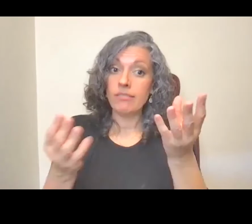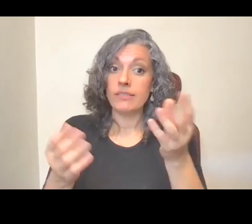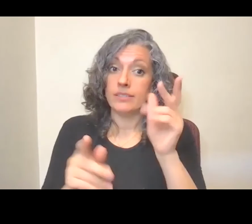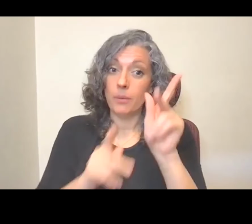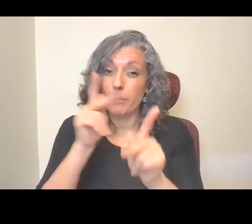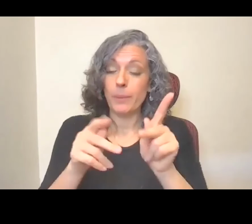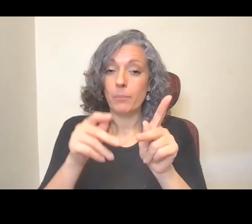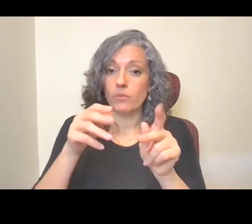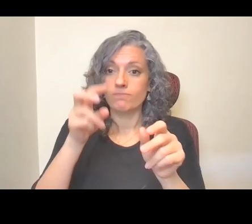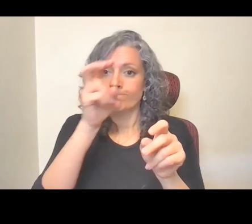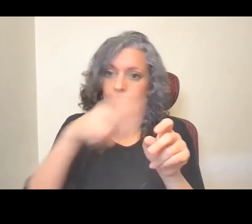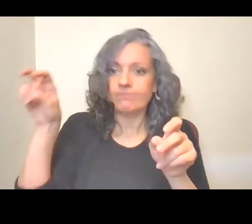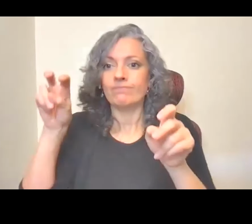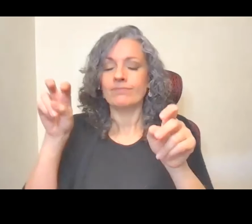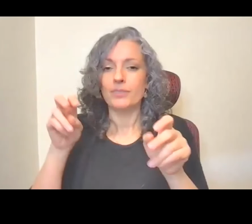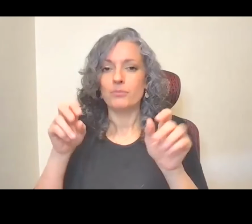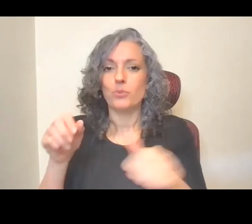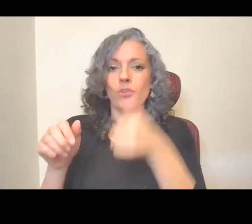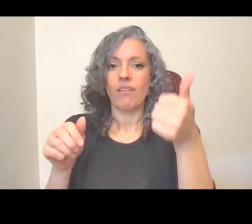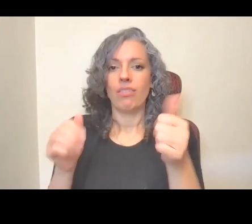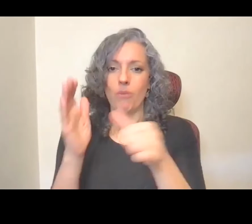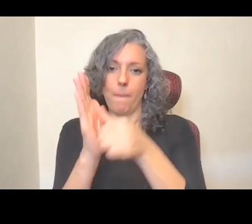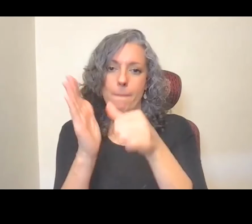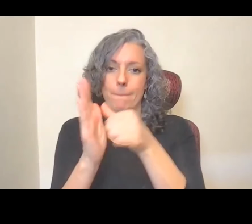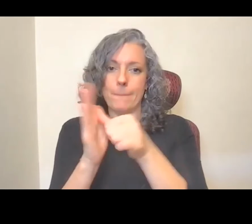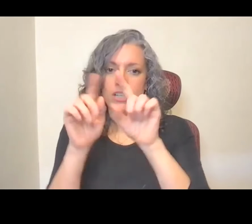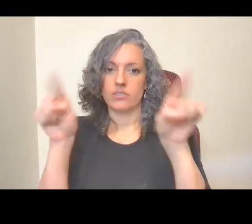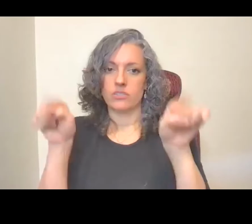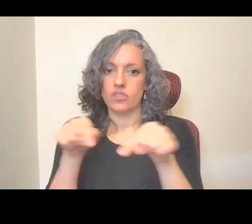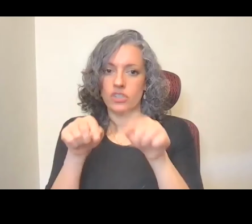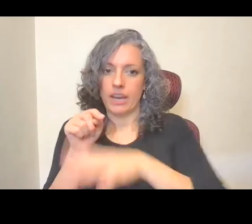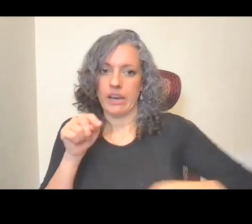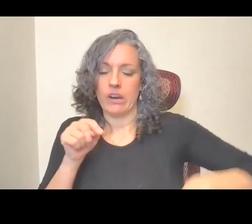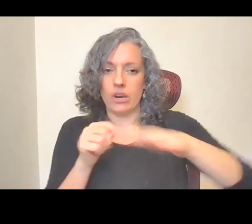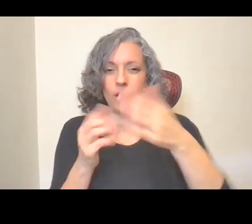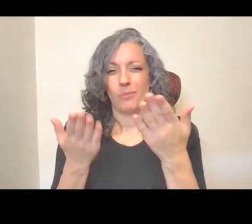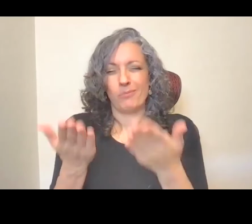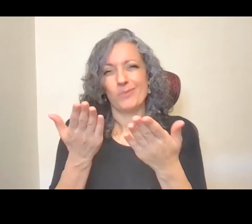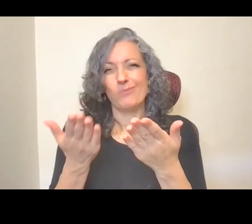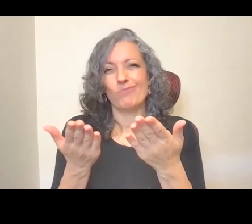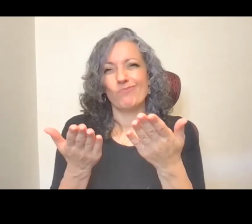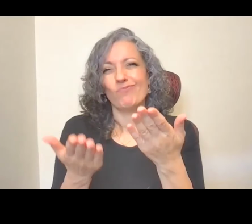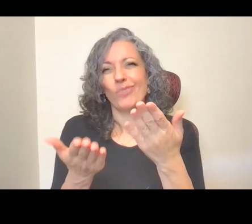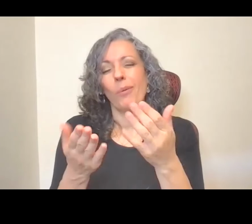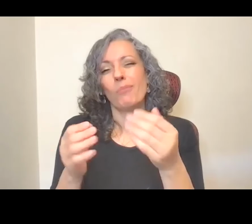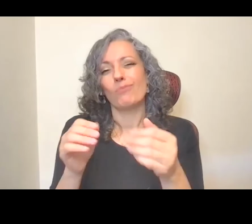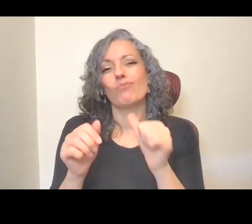part of the page. Usually they want to skip to the main content. So this way if they know the